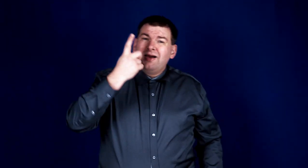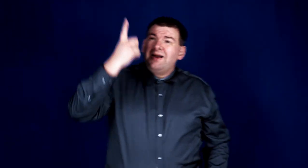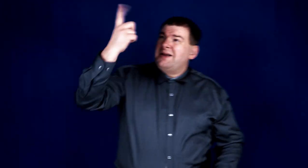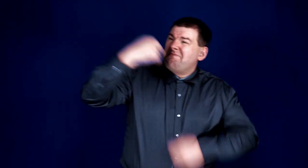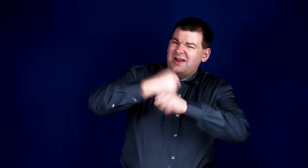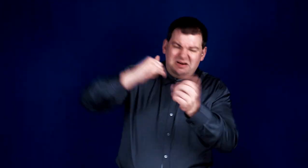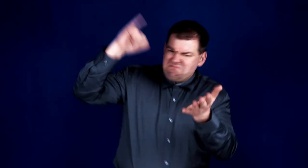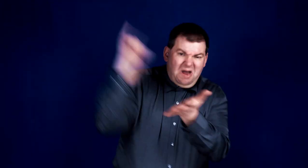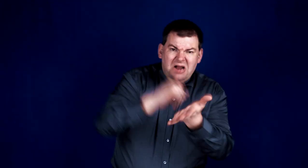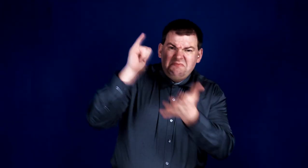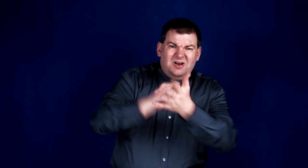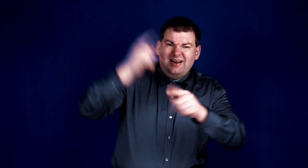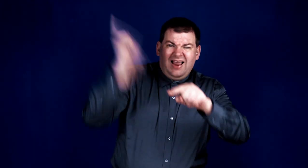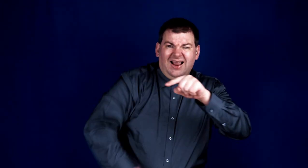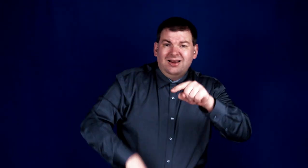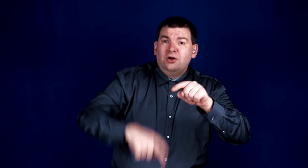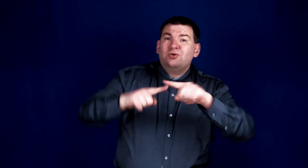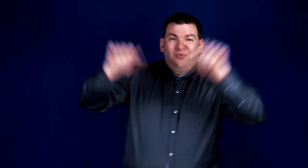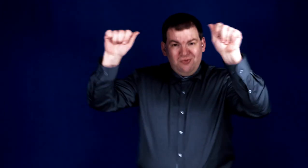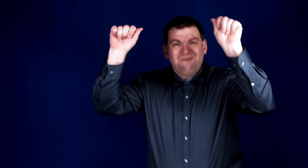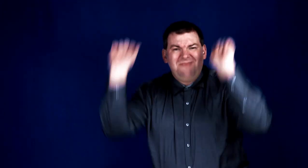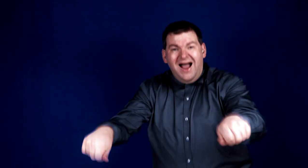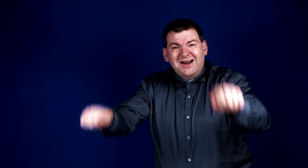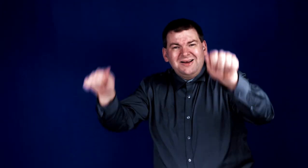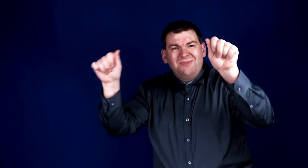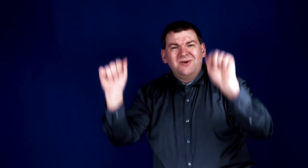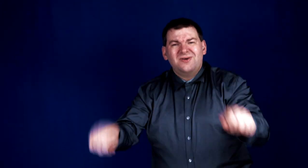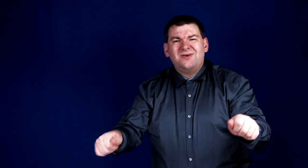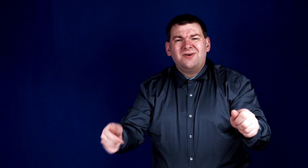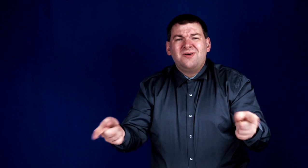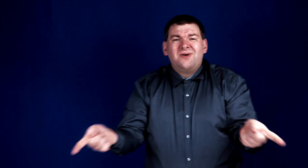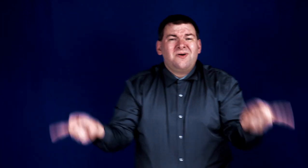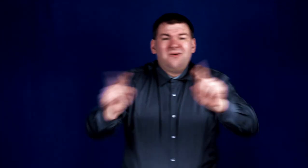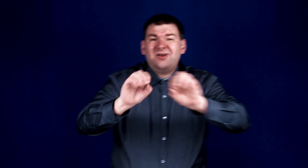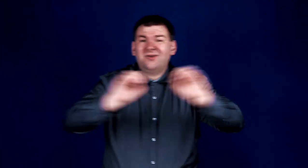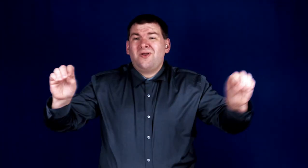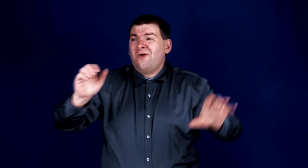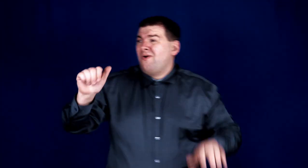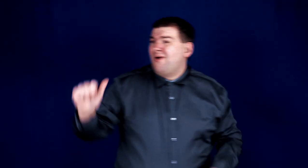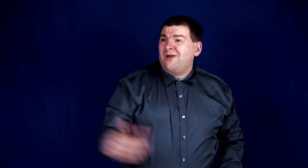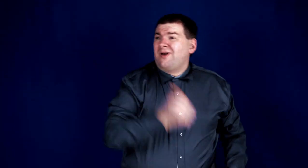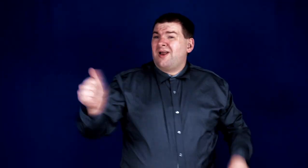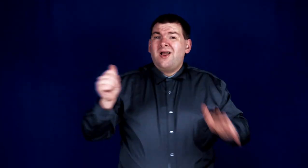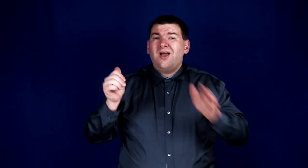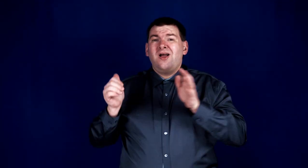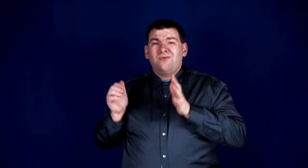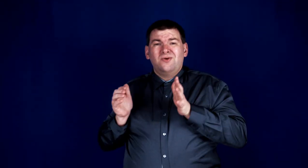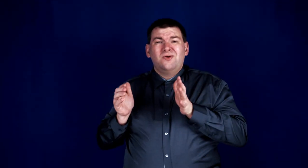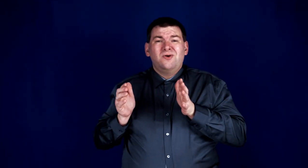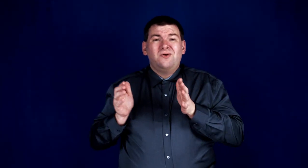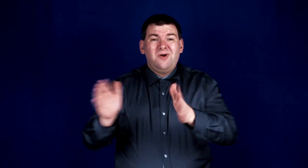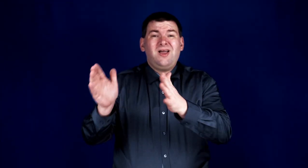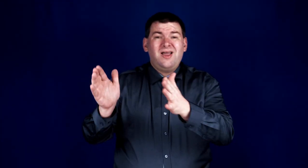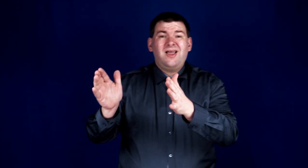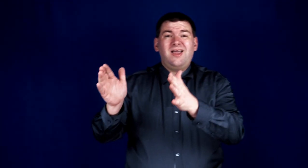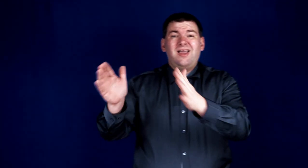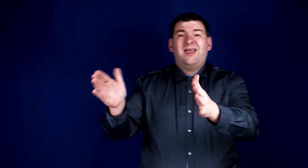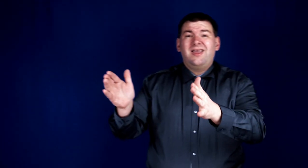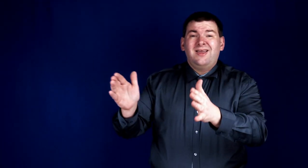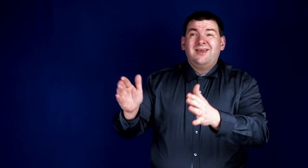He makes impossible possible to the when there's no other way.